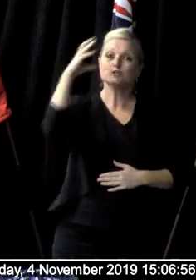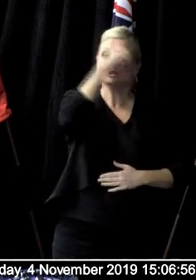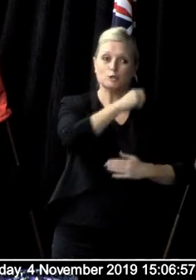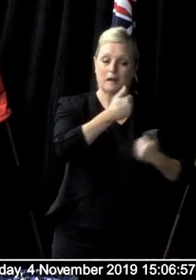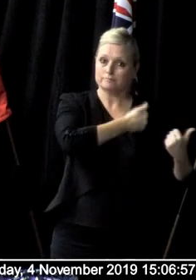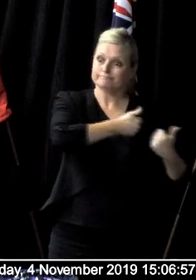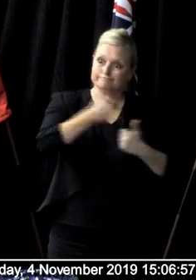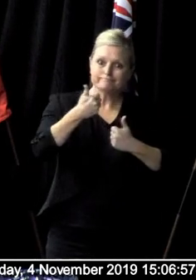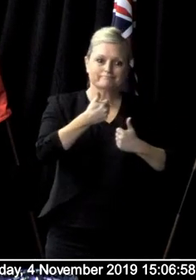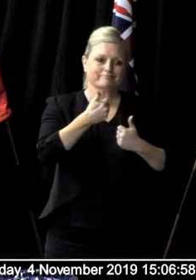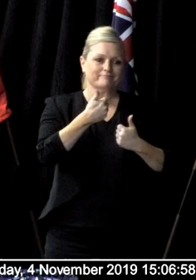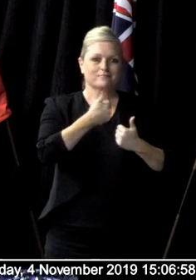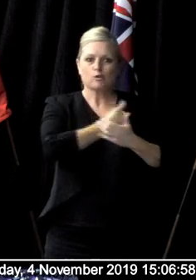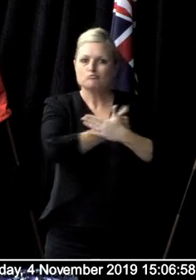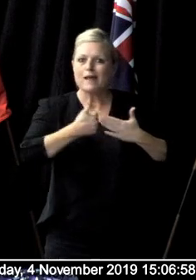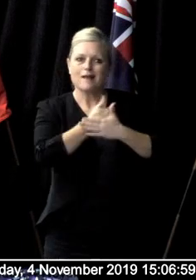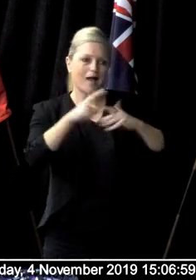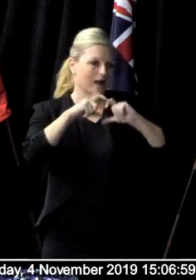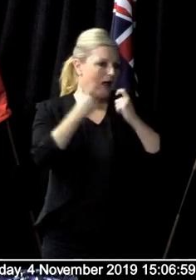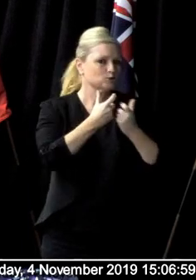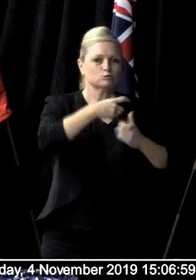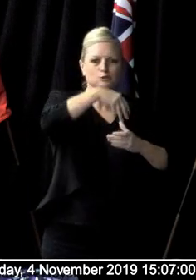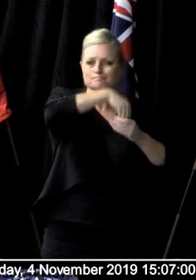they wanted them to be included in all of the classes alongside their peers,